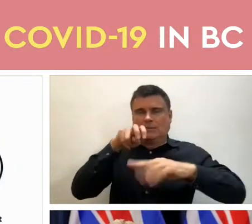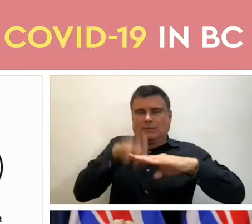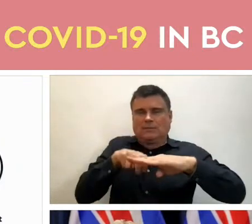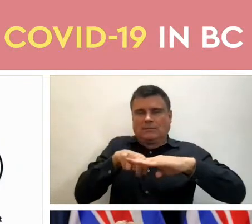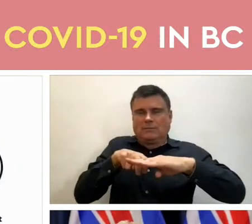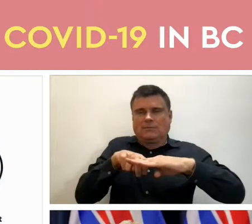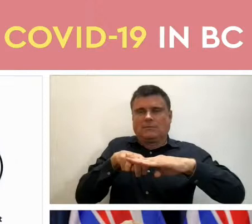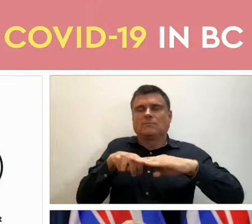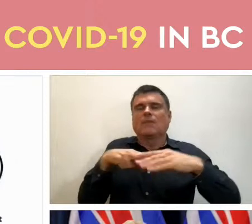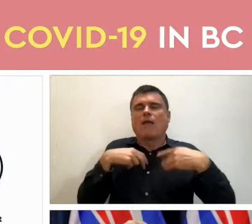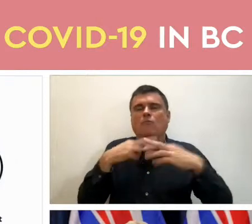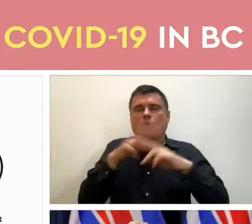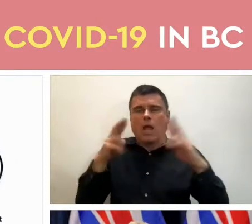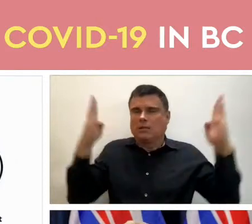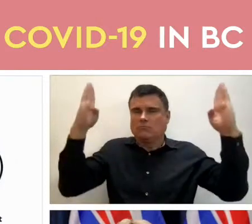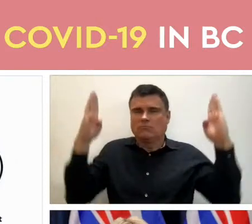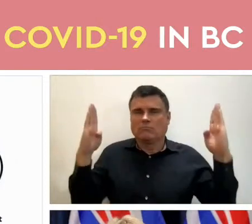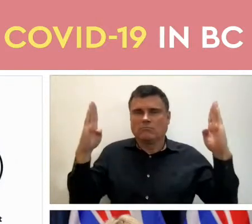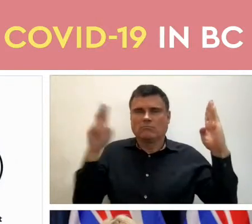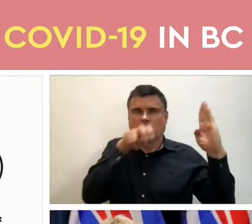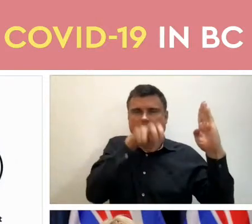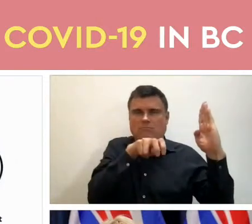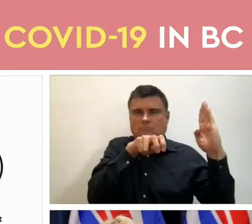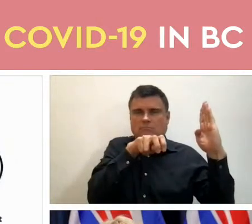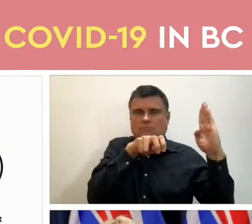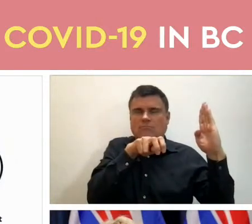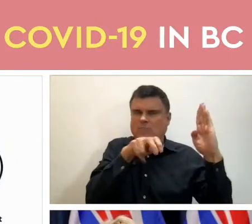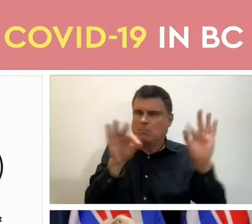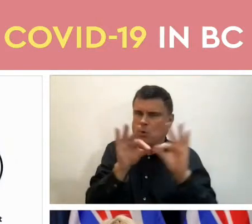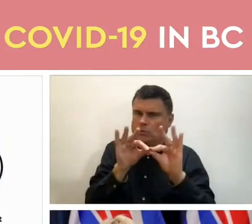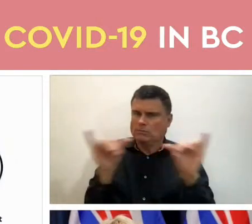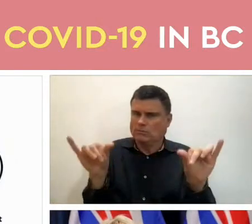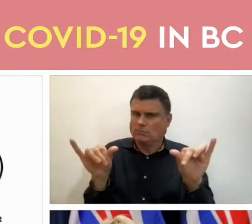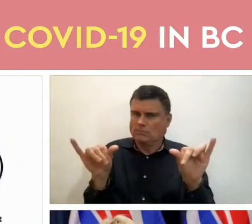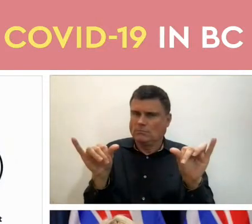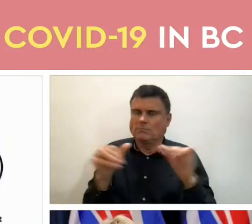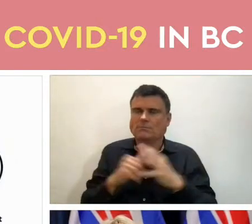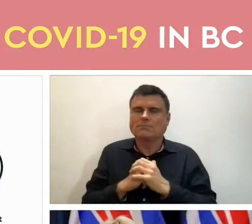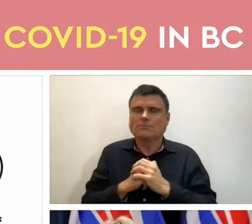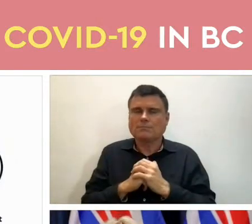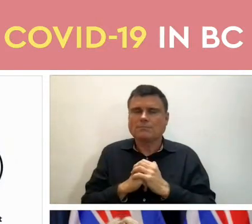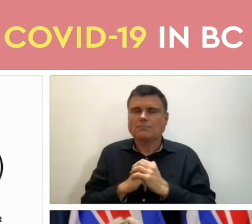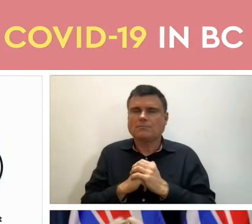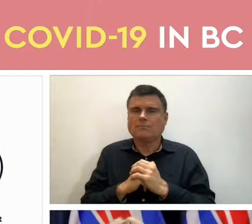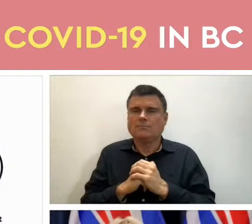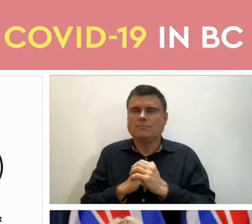Finally, we will also be adding,